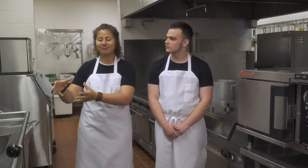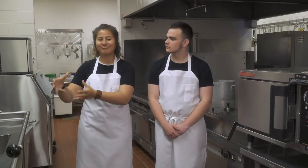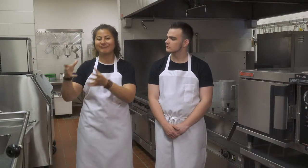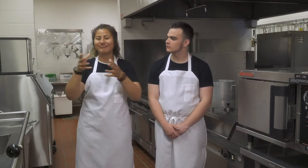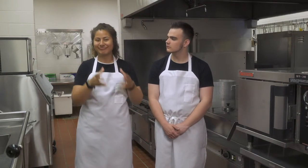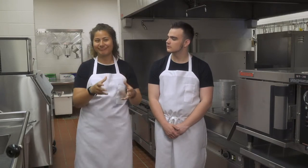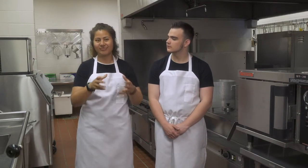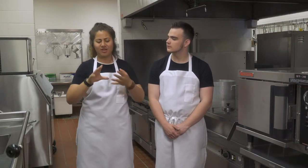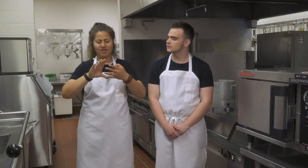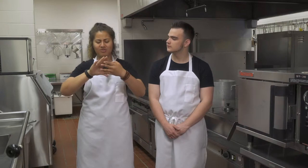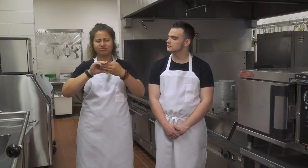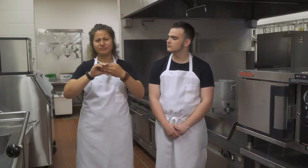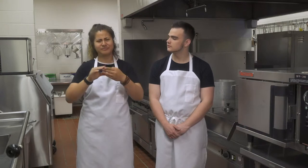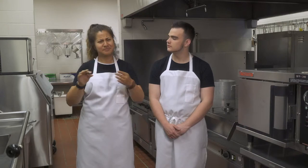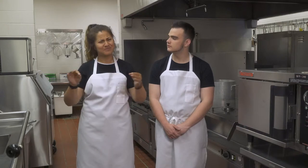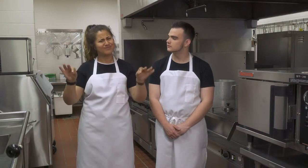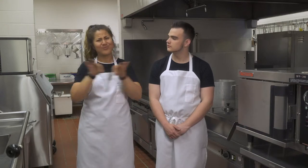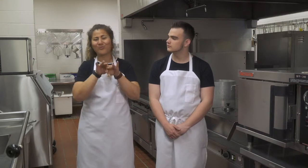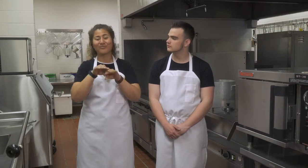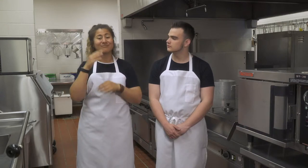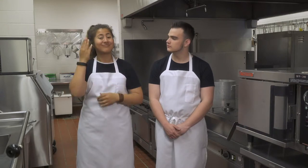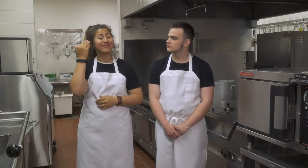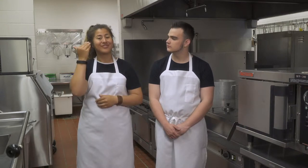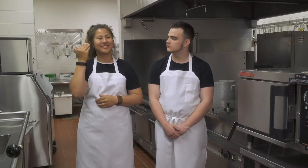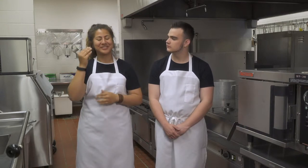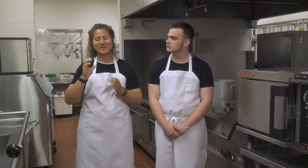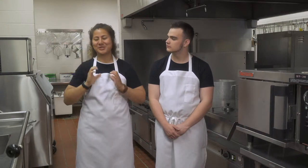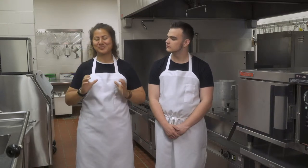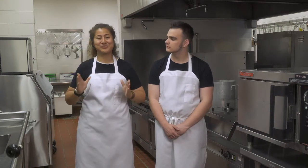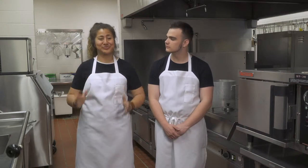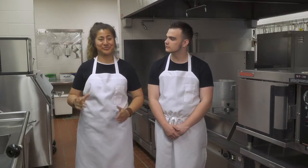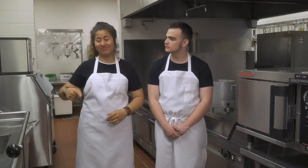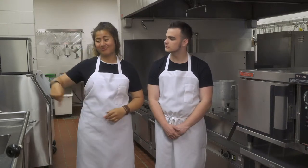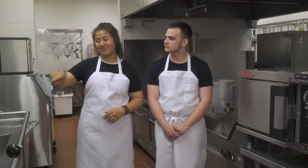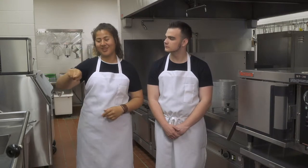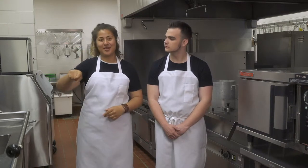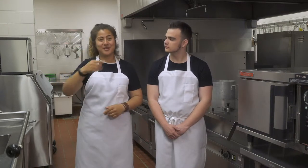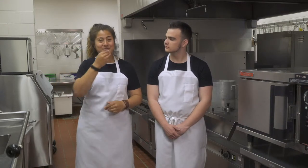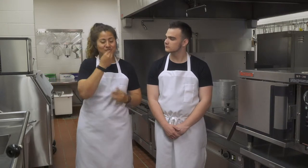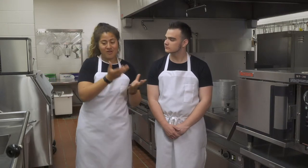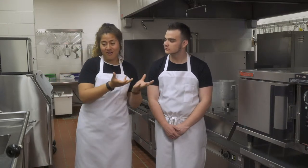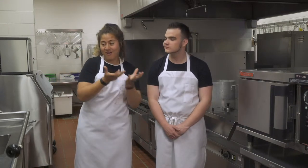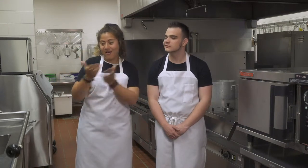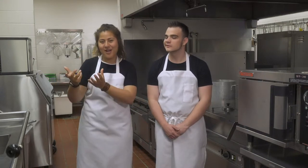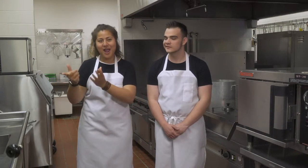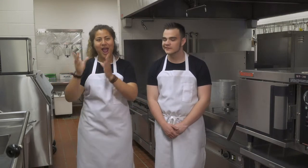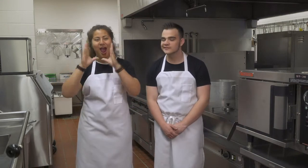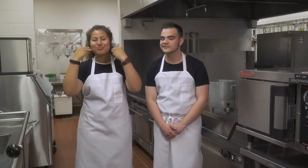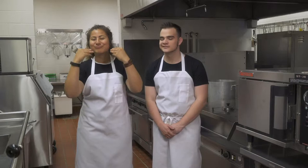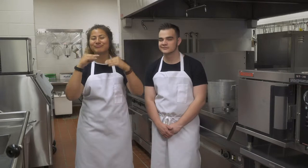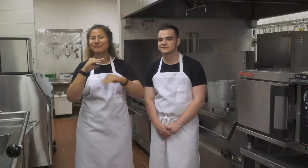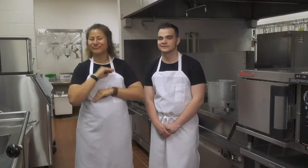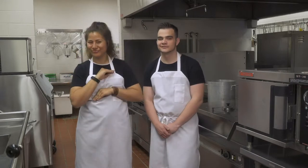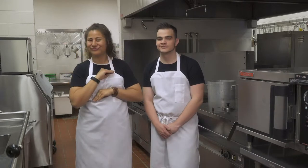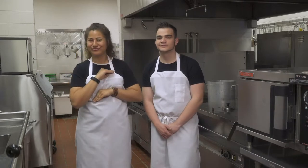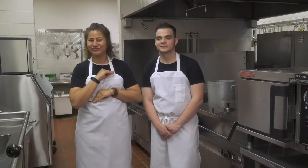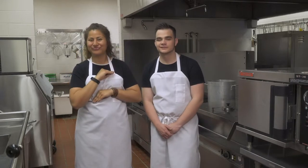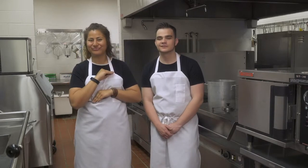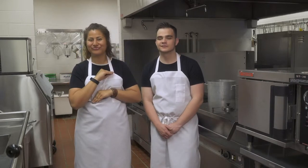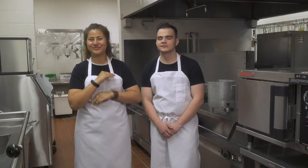Those are all important steps for serving safe food to customers.